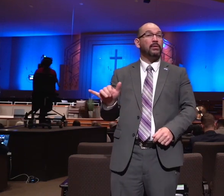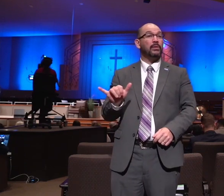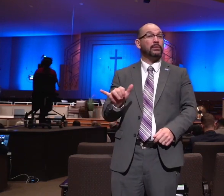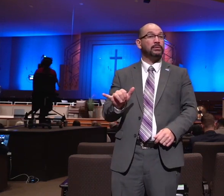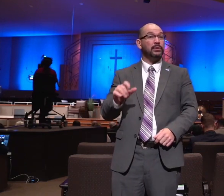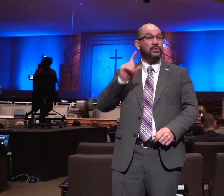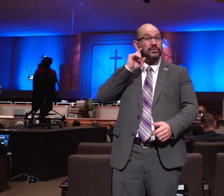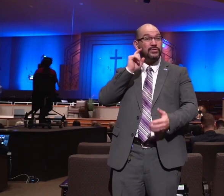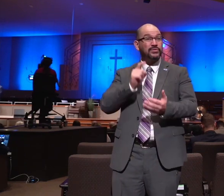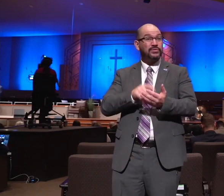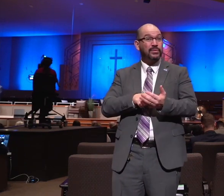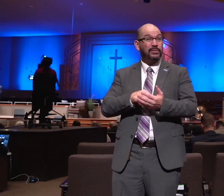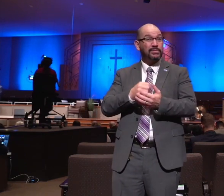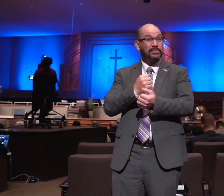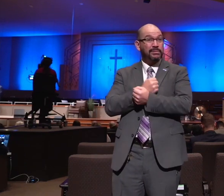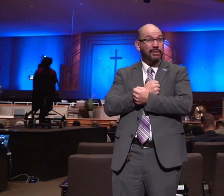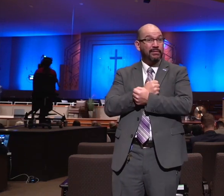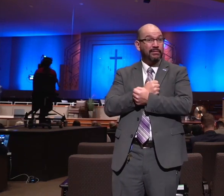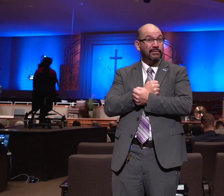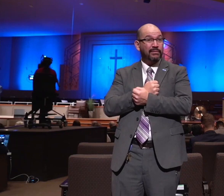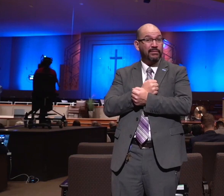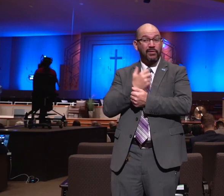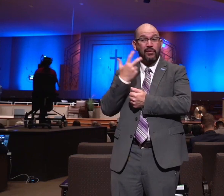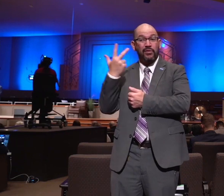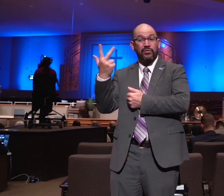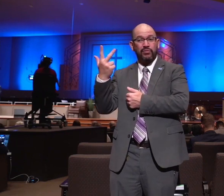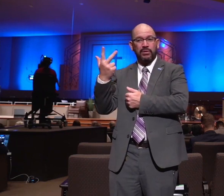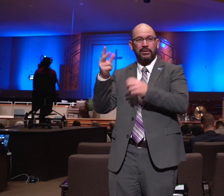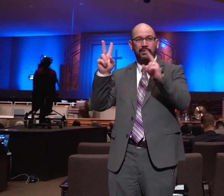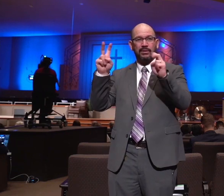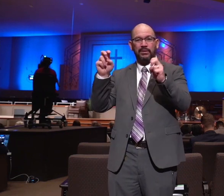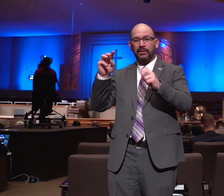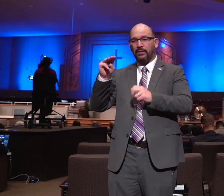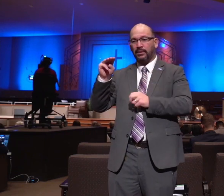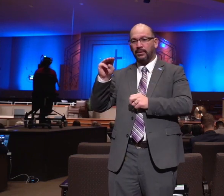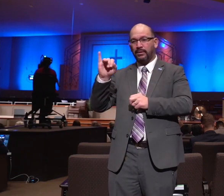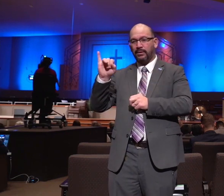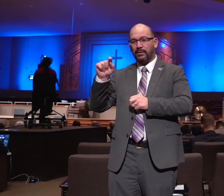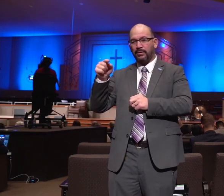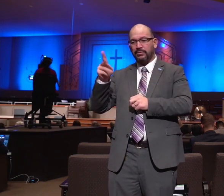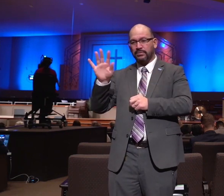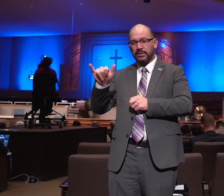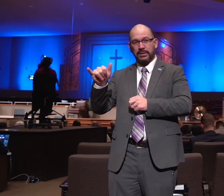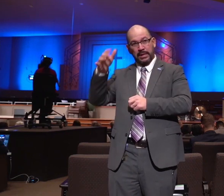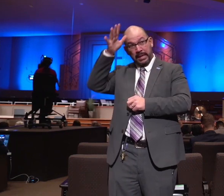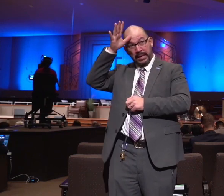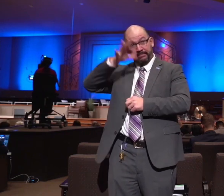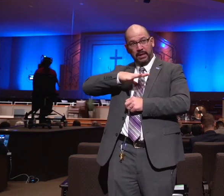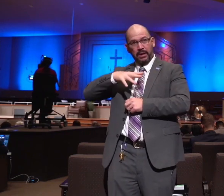heard what David said and decided to do something about it